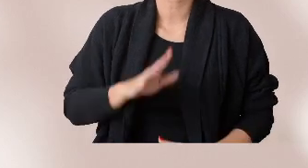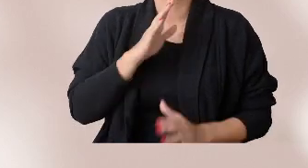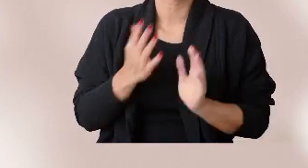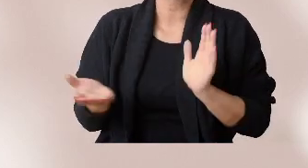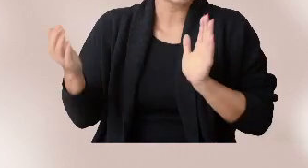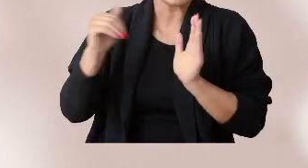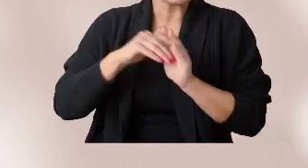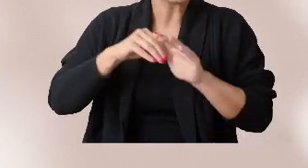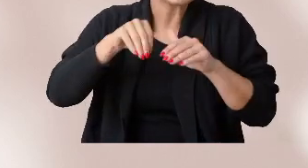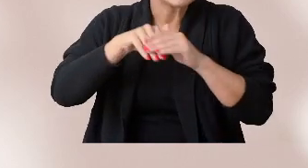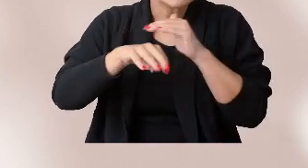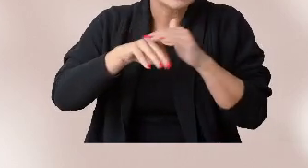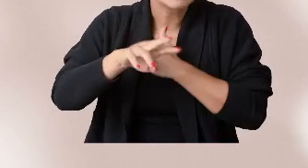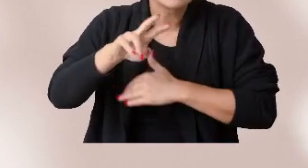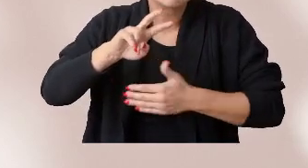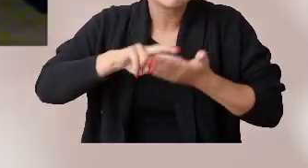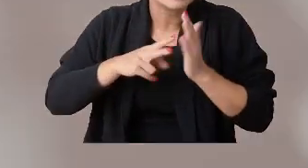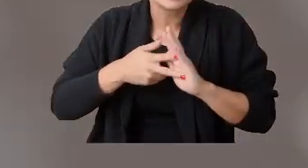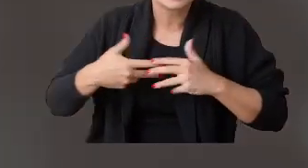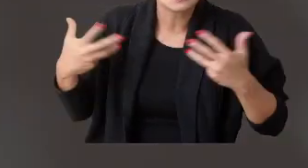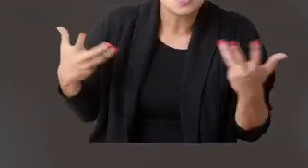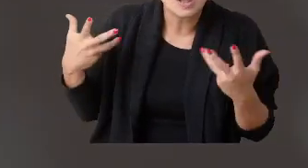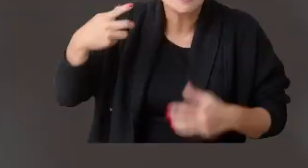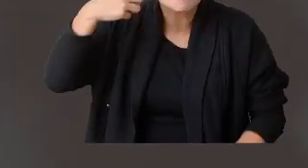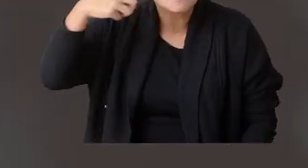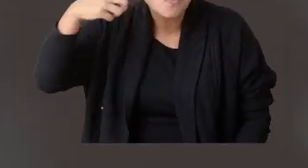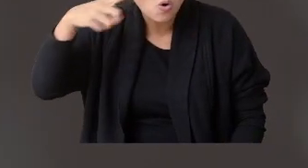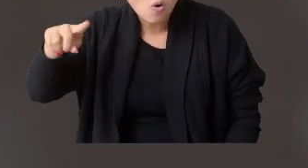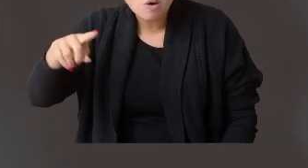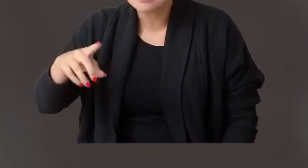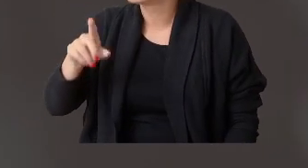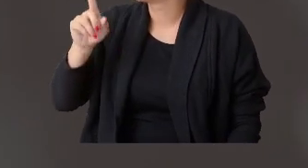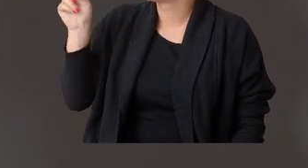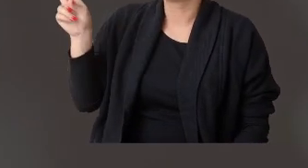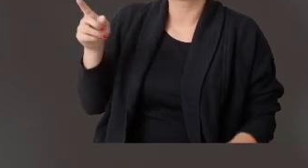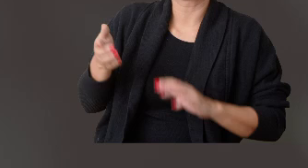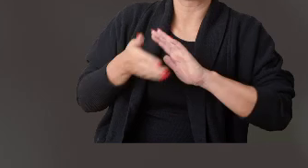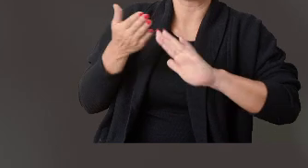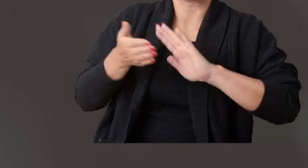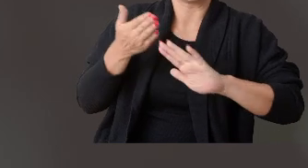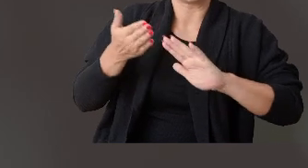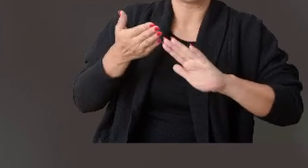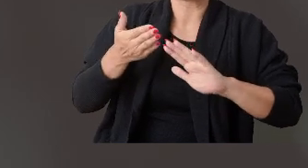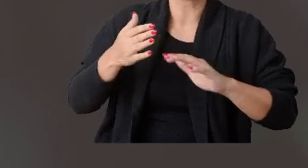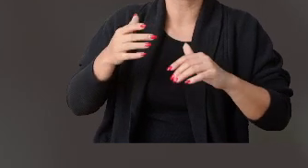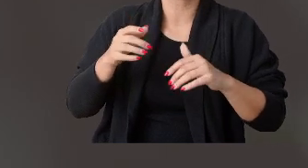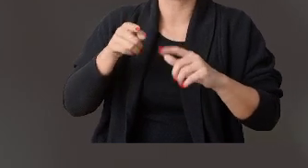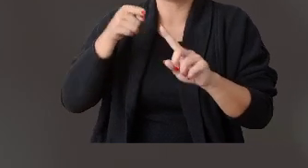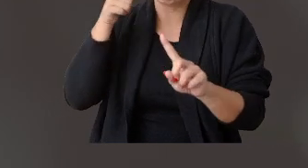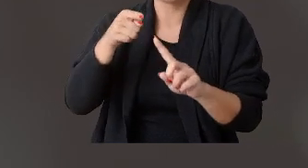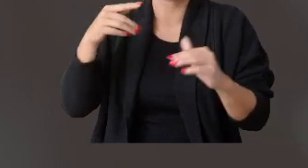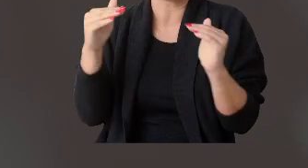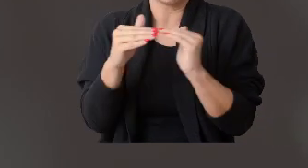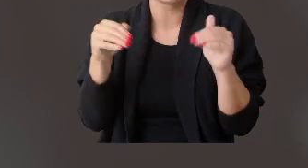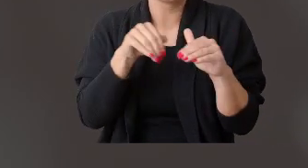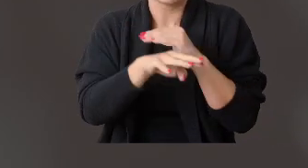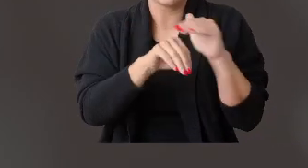Just a quick grounding, what is accessibility and what is it here to do? Well, accessibility is how we operate to empower